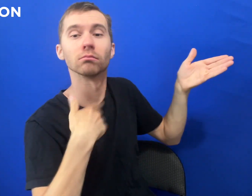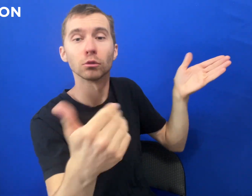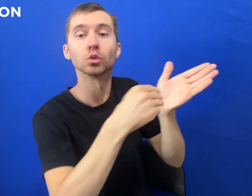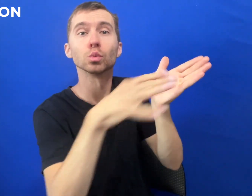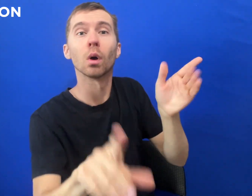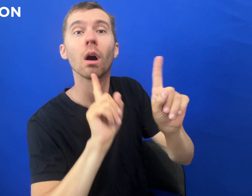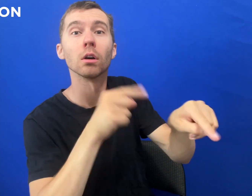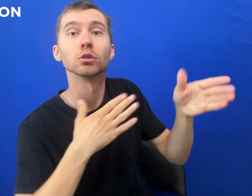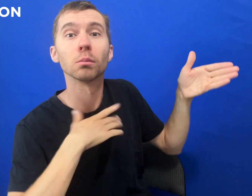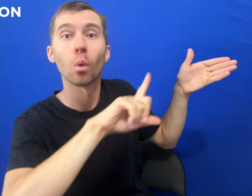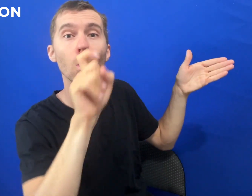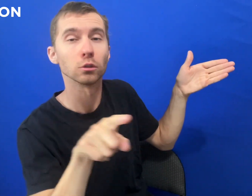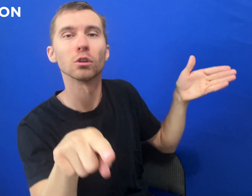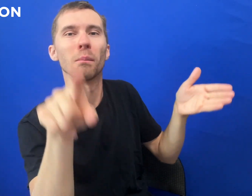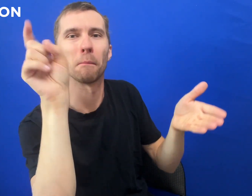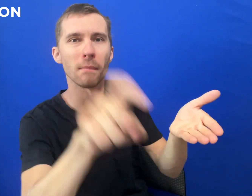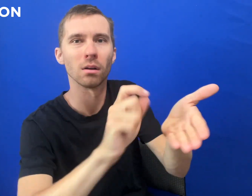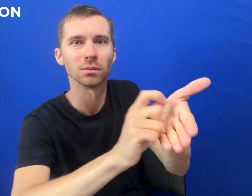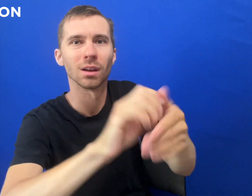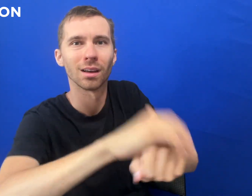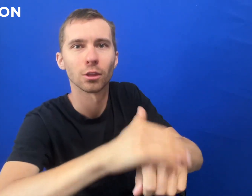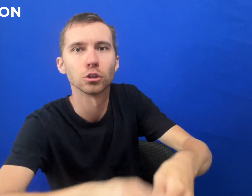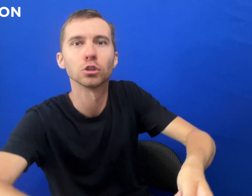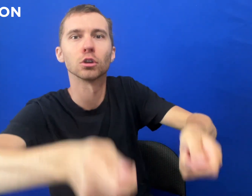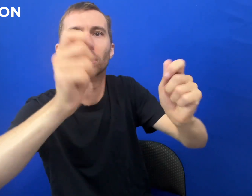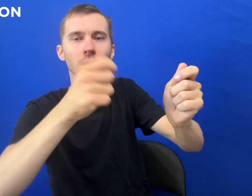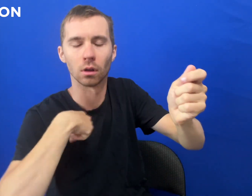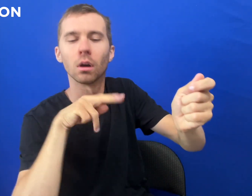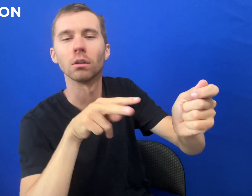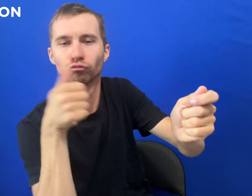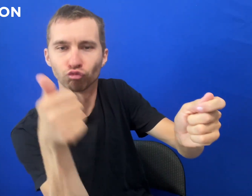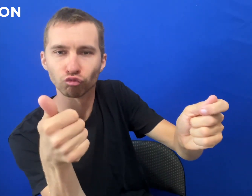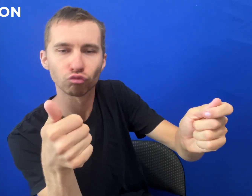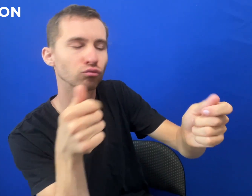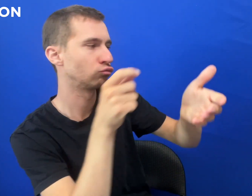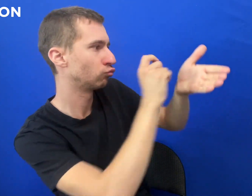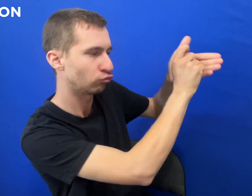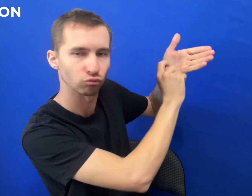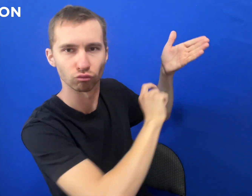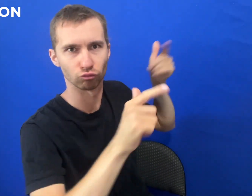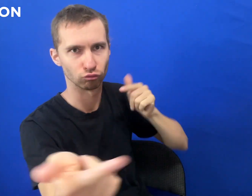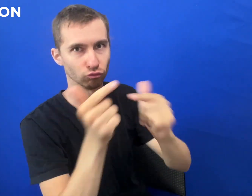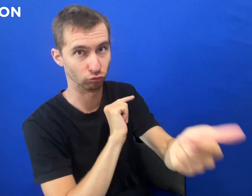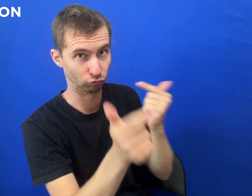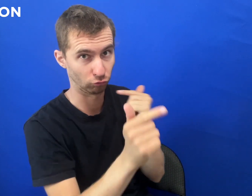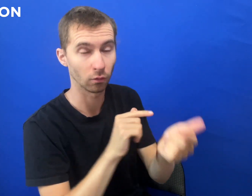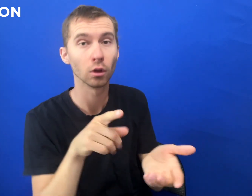Then, when students answer my questions, they must write in English and I will verify their answer.